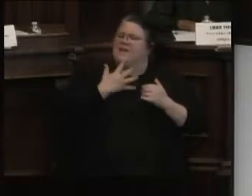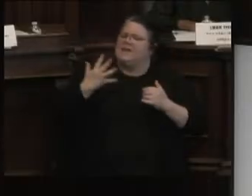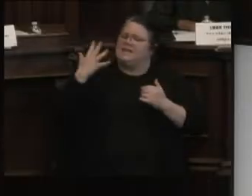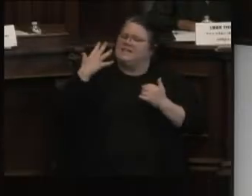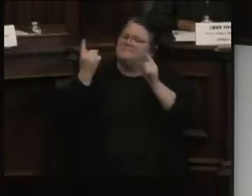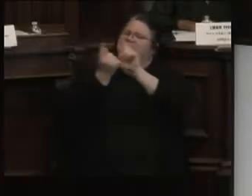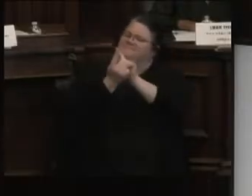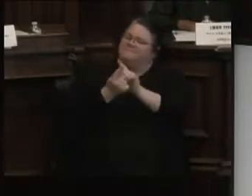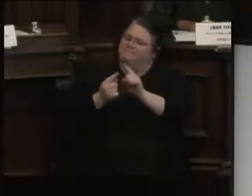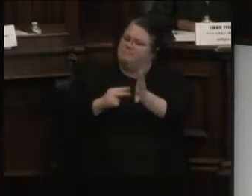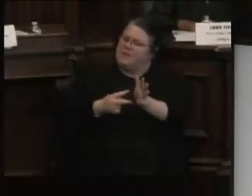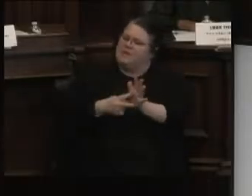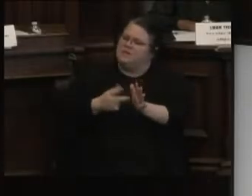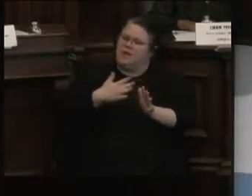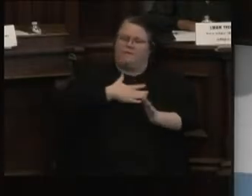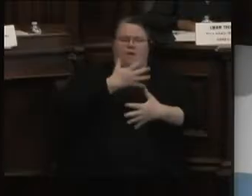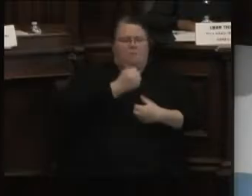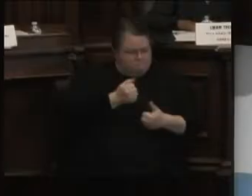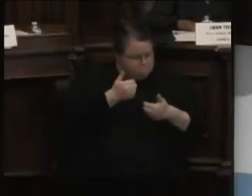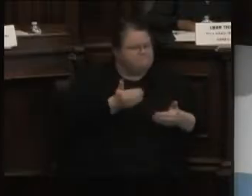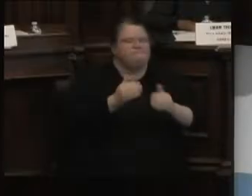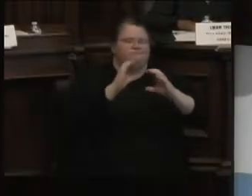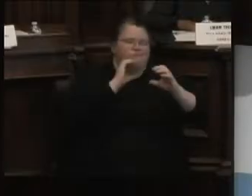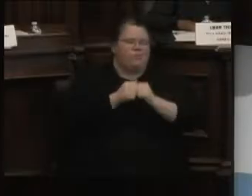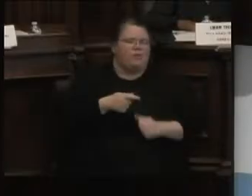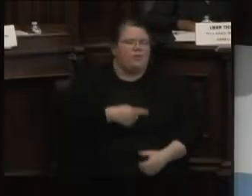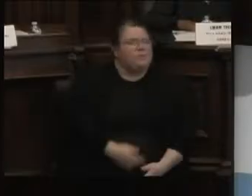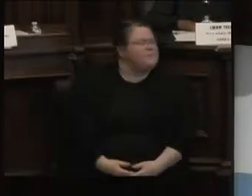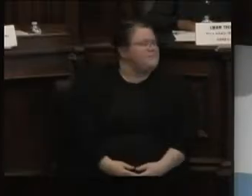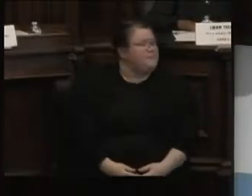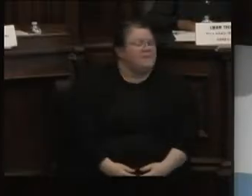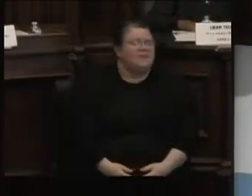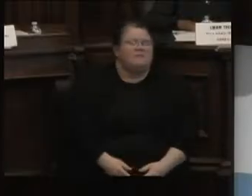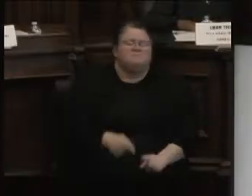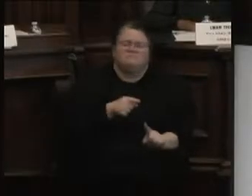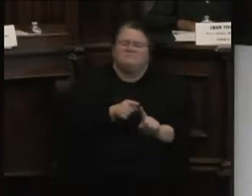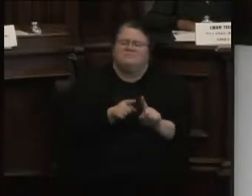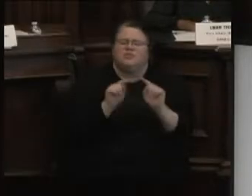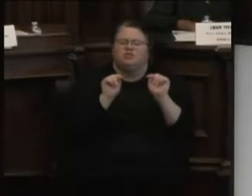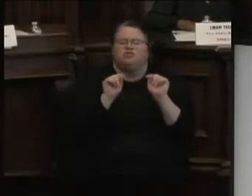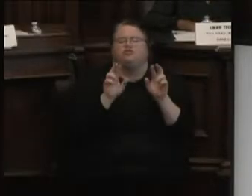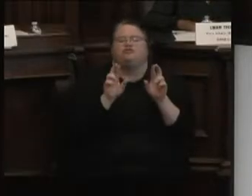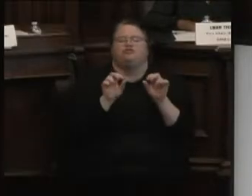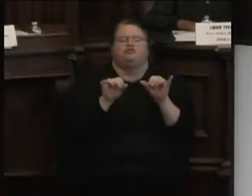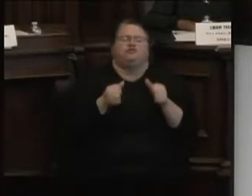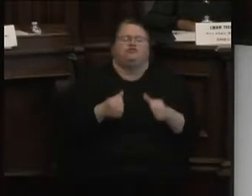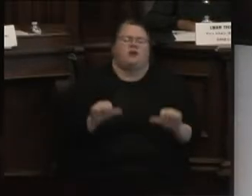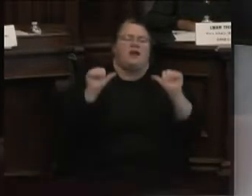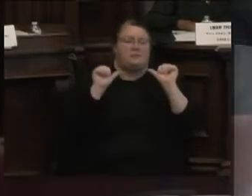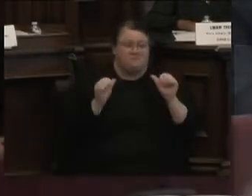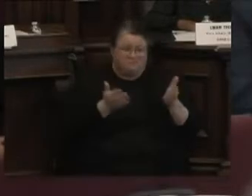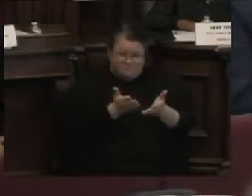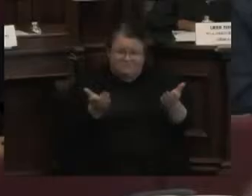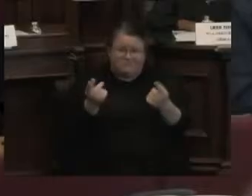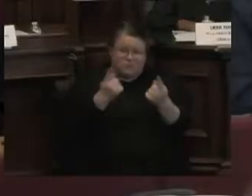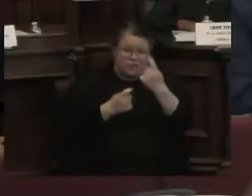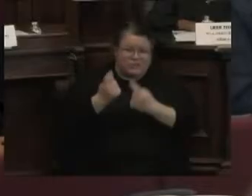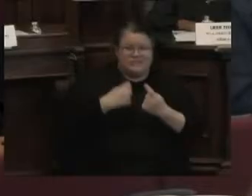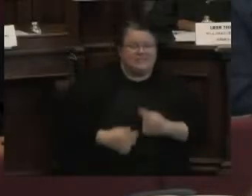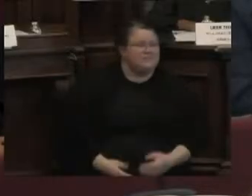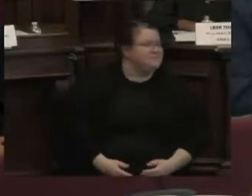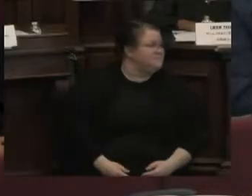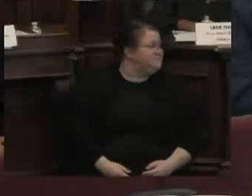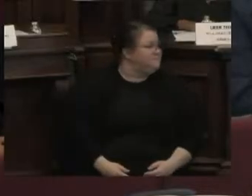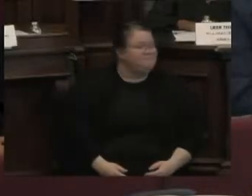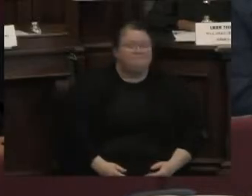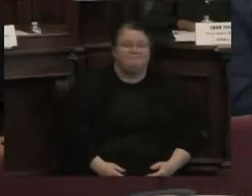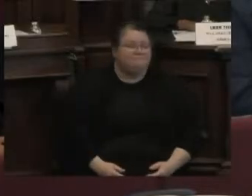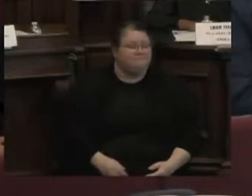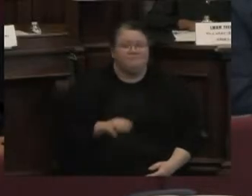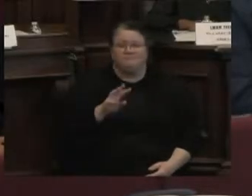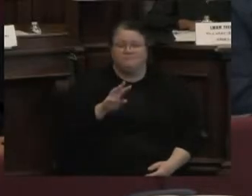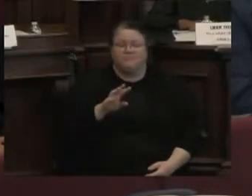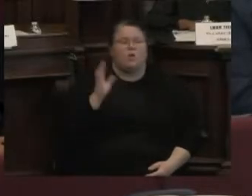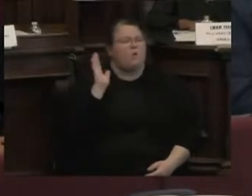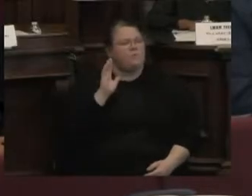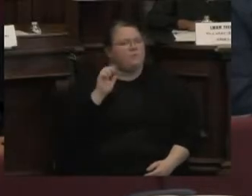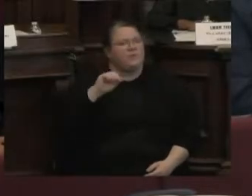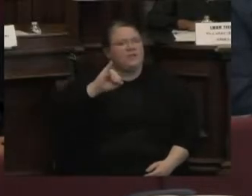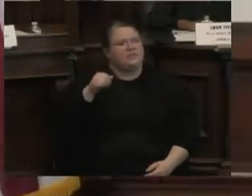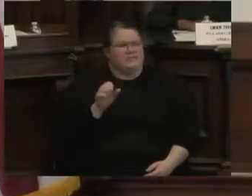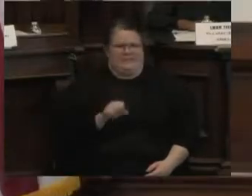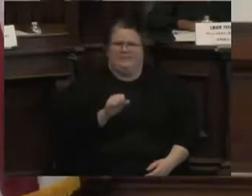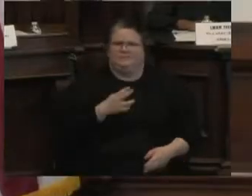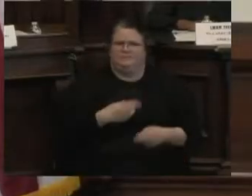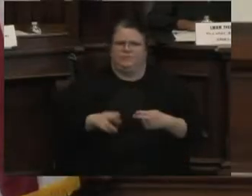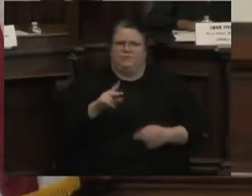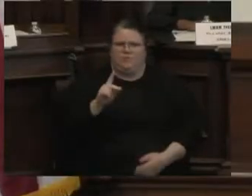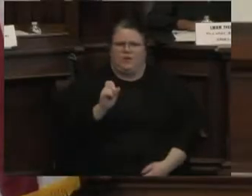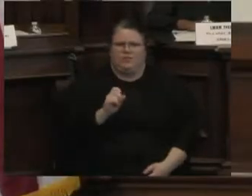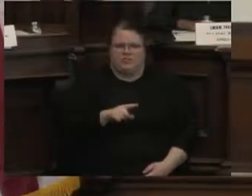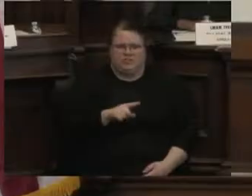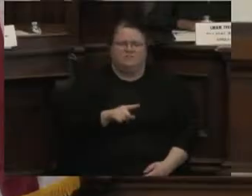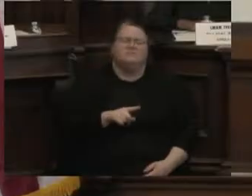willingness to learn a friendly